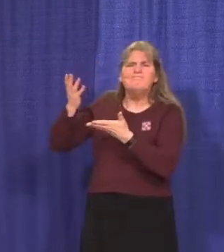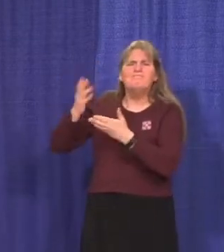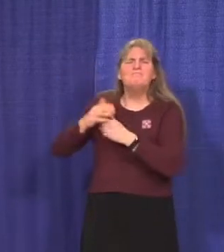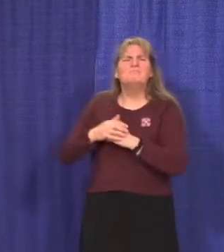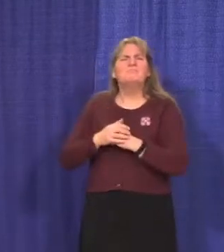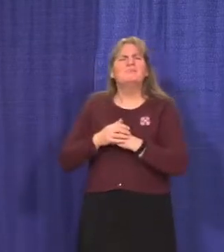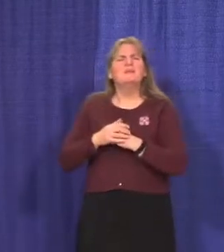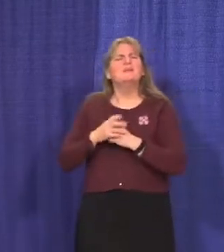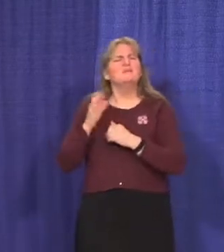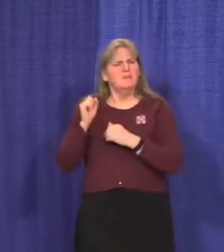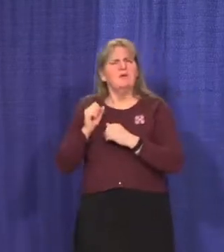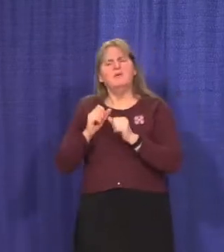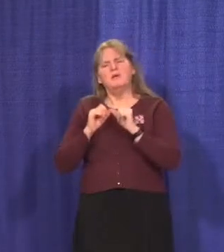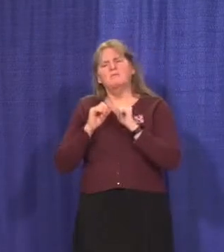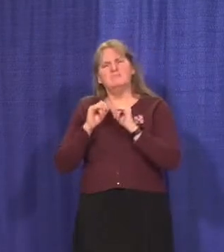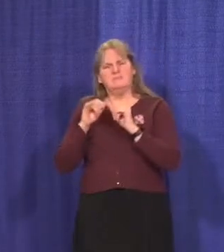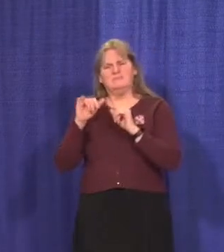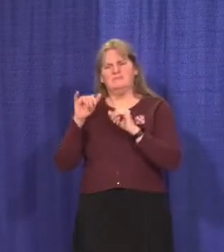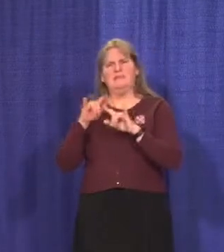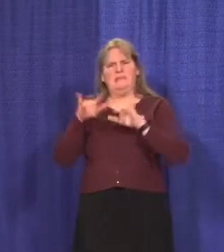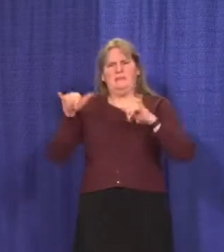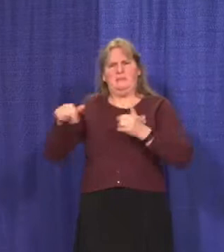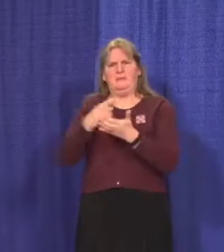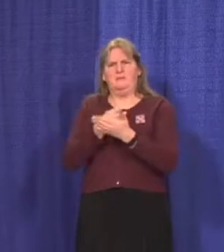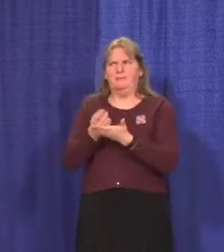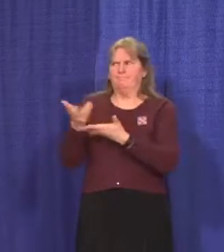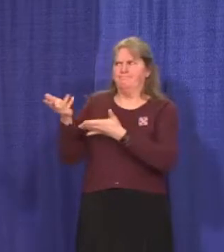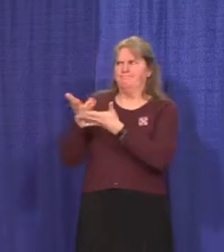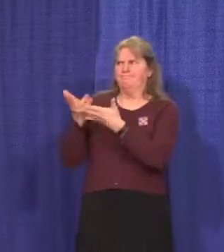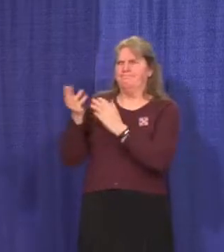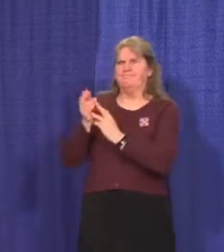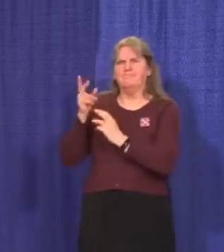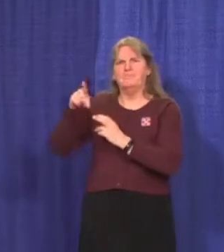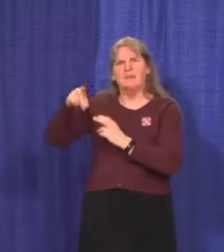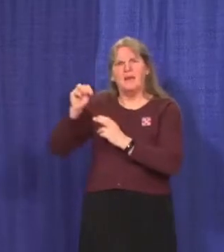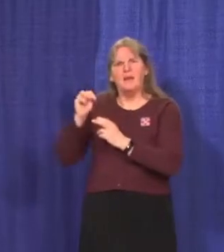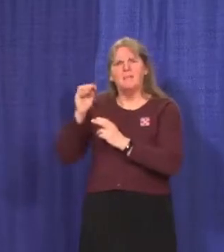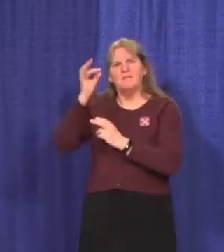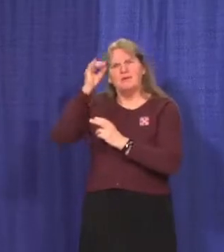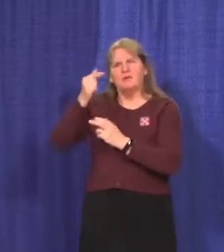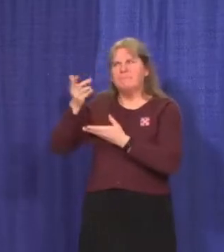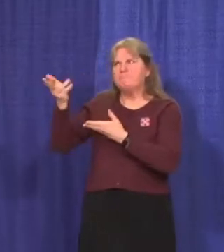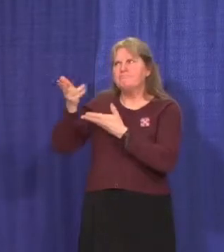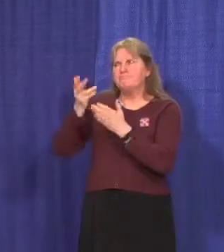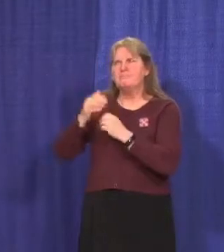on and even though there is some speculation of nationally